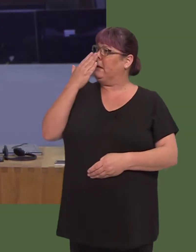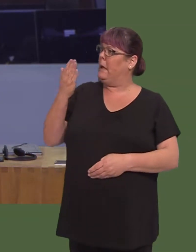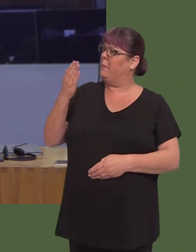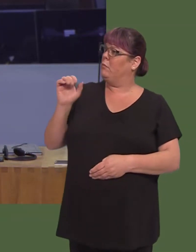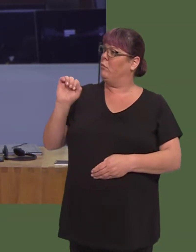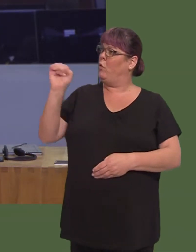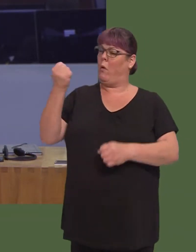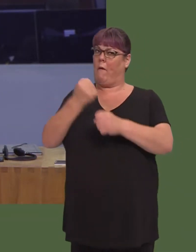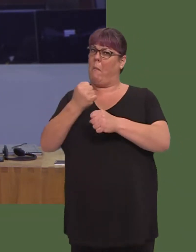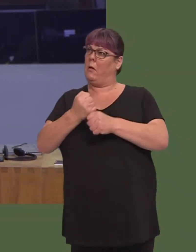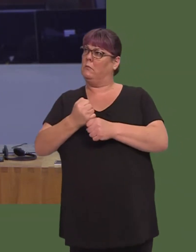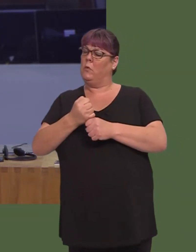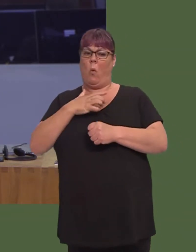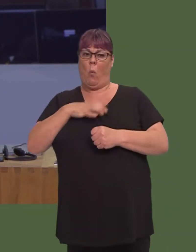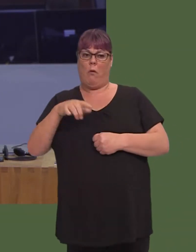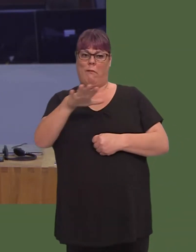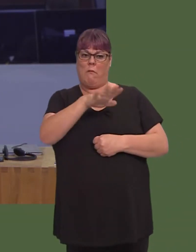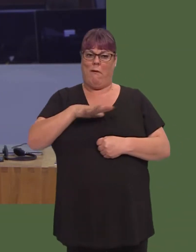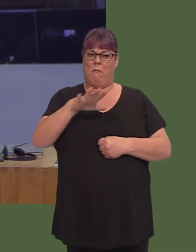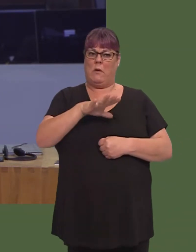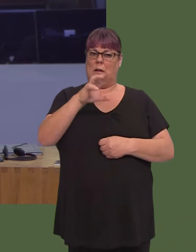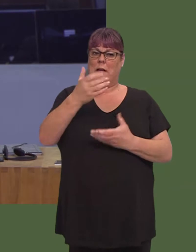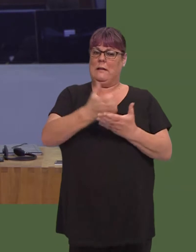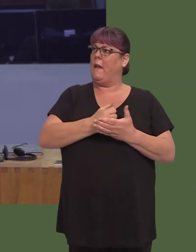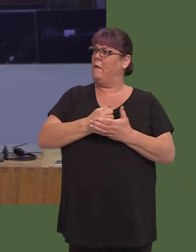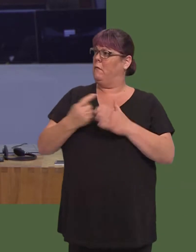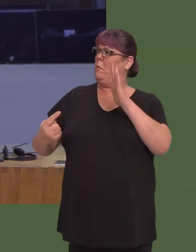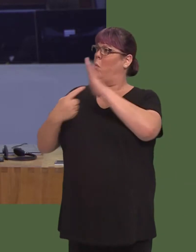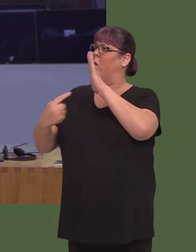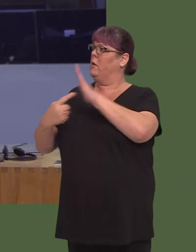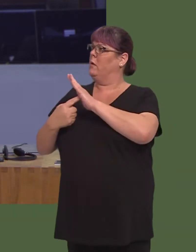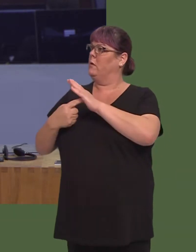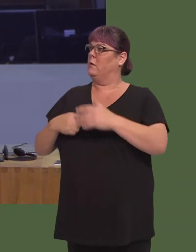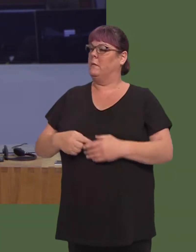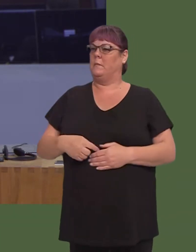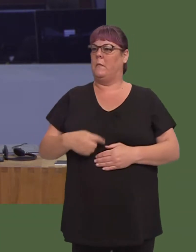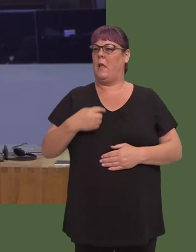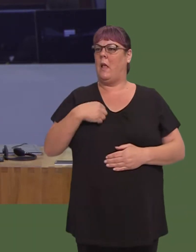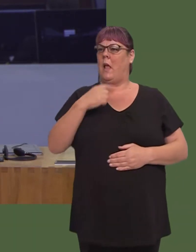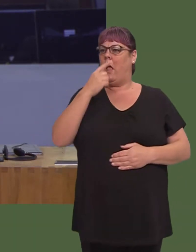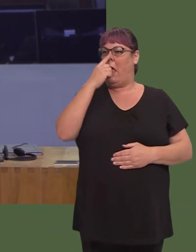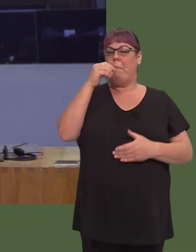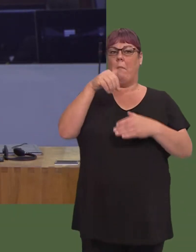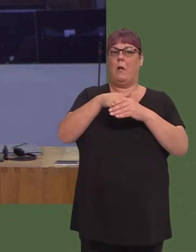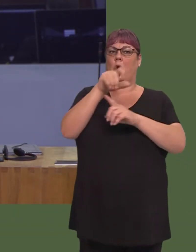increase its understanding of local challenges and make effective decisions to support immediate improvement. The NHS Wales delivery unit is also working at the Wrexham Maelor site to